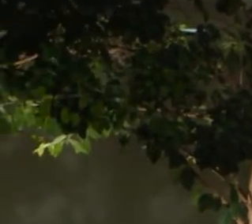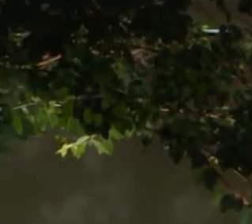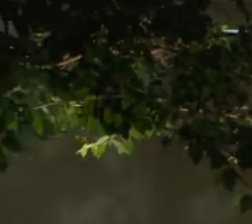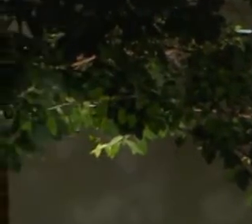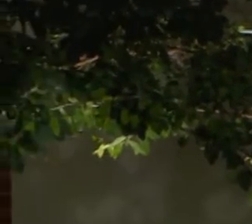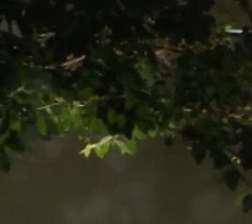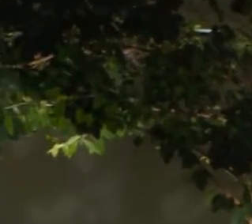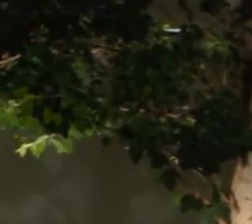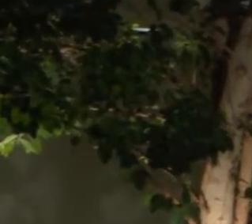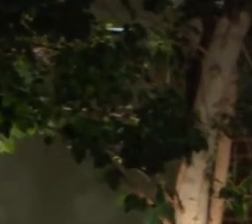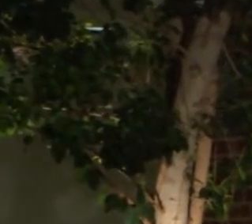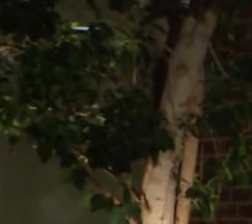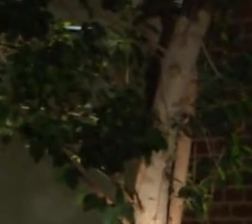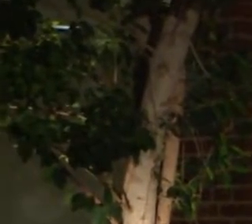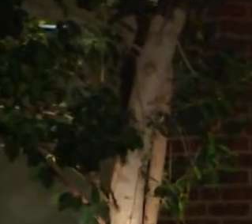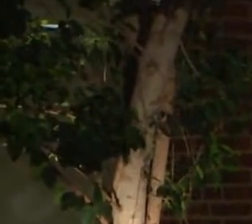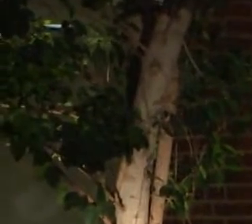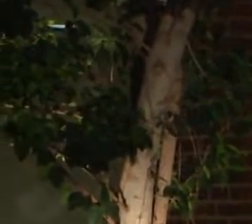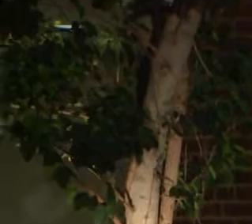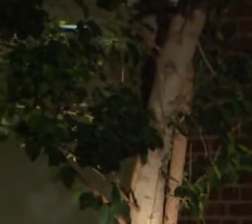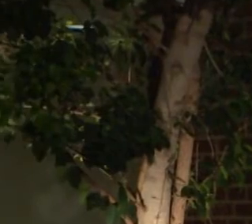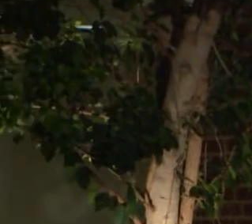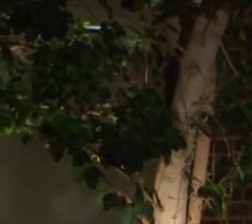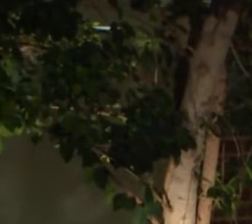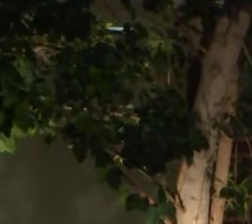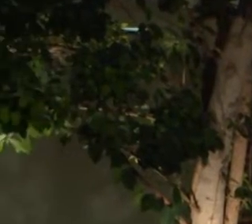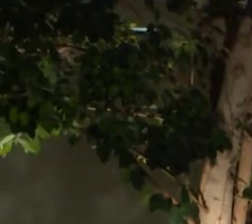PROGRESS IN EDUCATION BUT WE HAVE A LONG WAY TO GO.